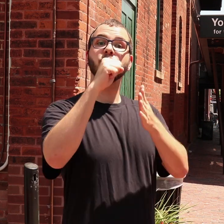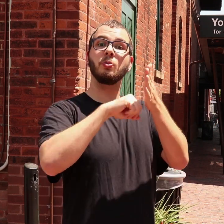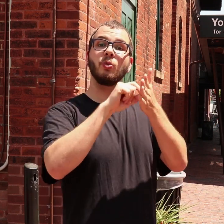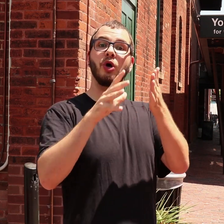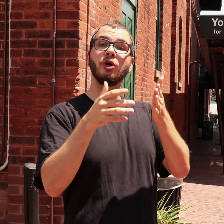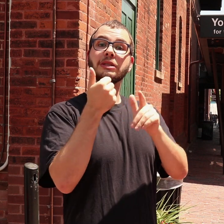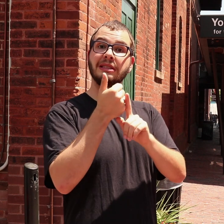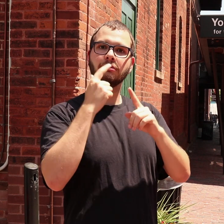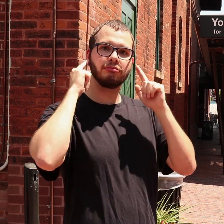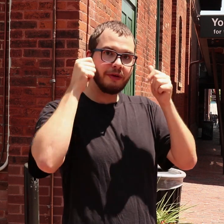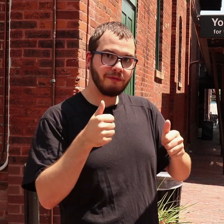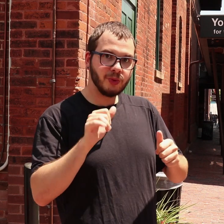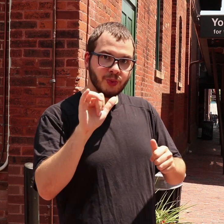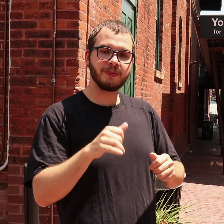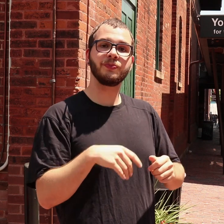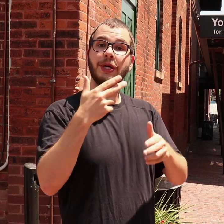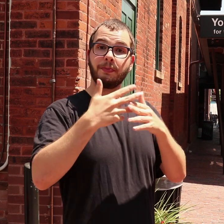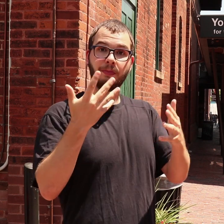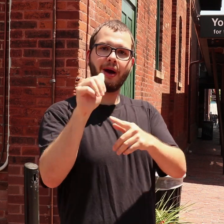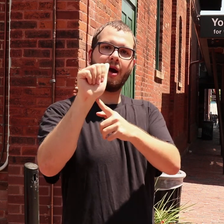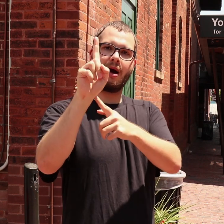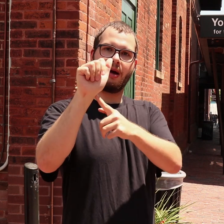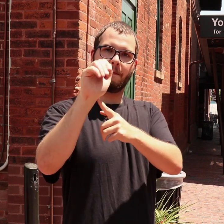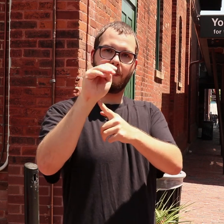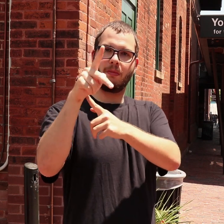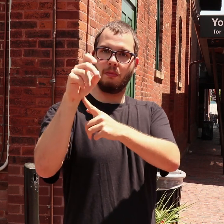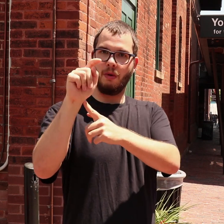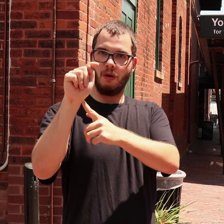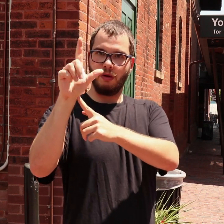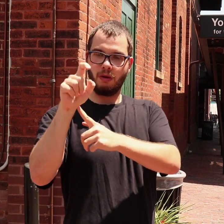Our scriptwriter is deafened as well. His name is Adam Pottle.